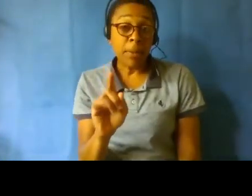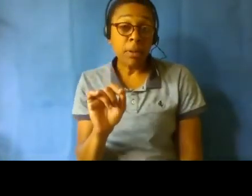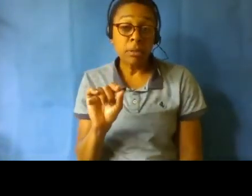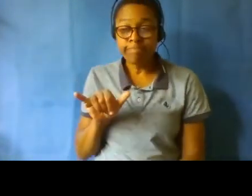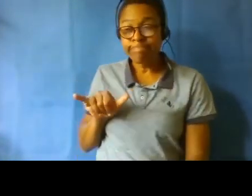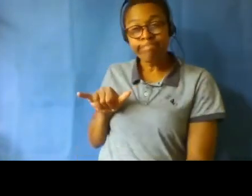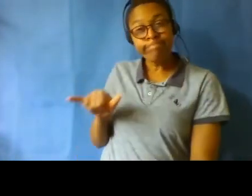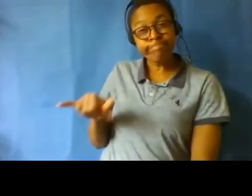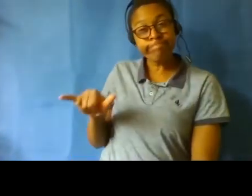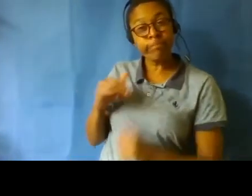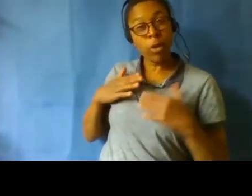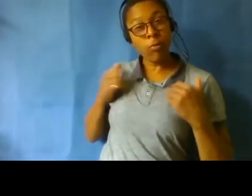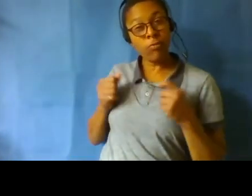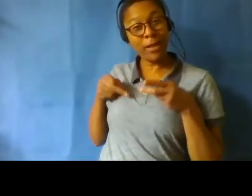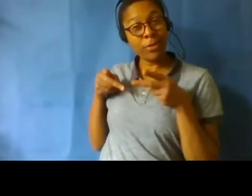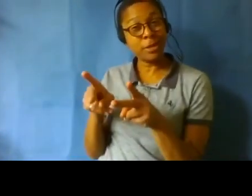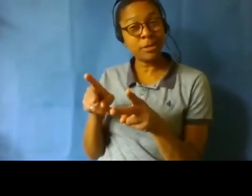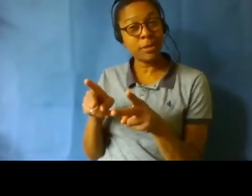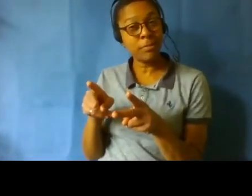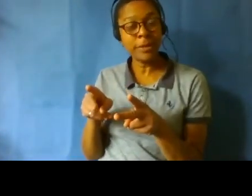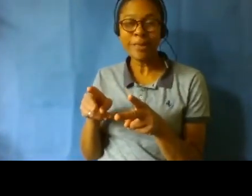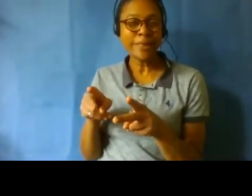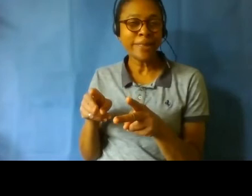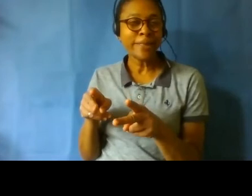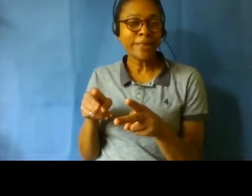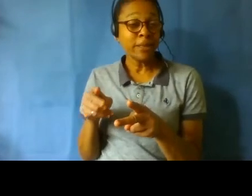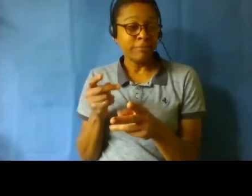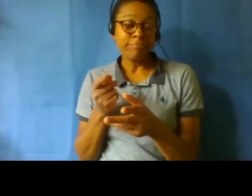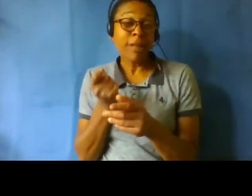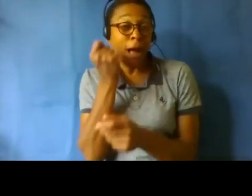to challenge medical advice we are given turning to our own experts our own